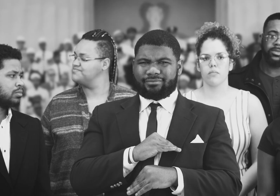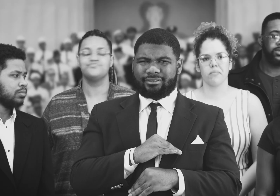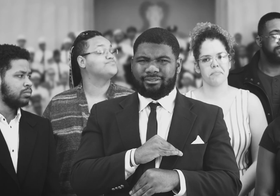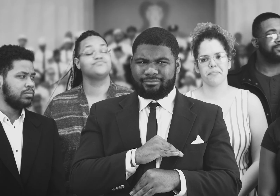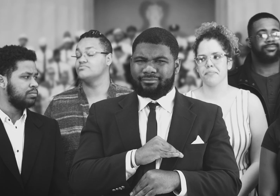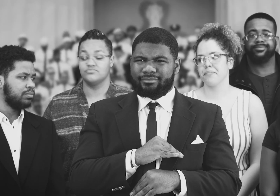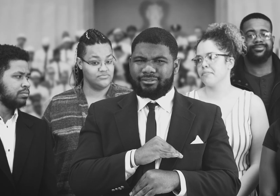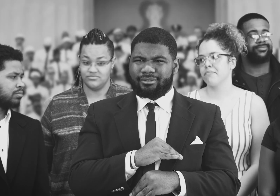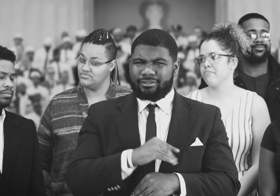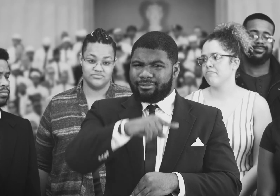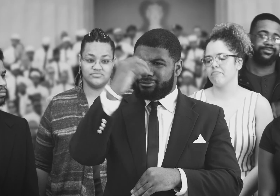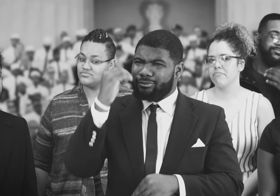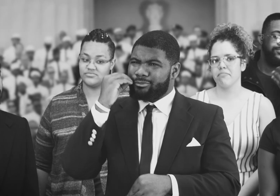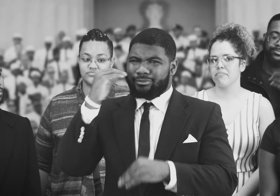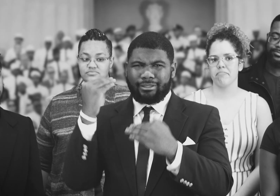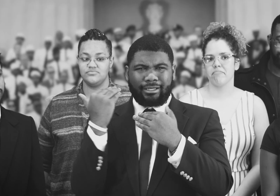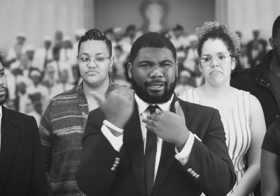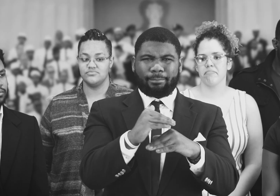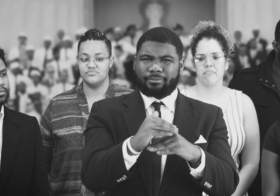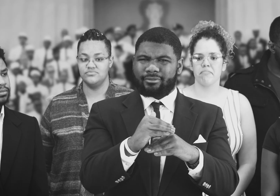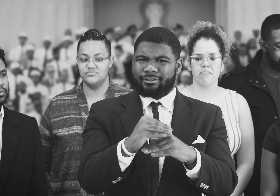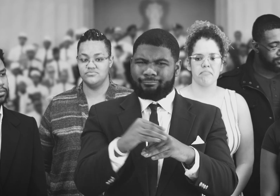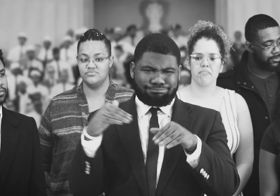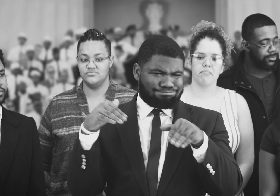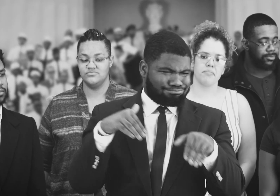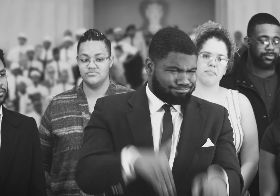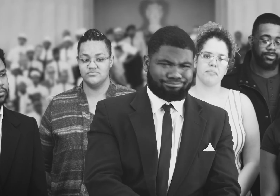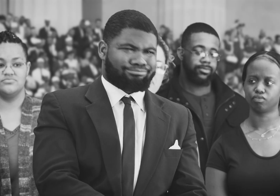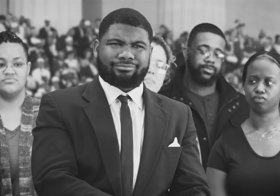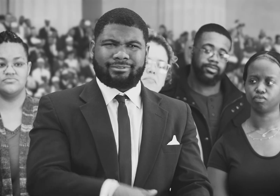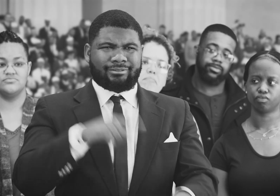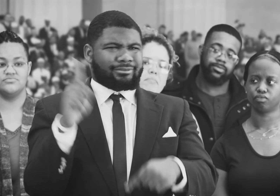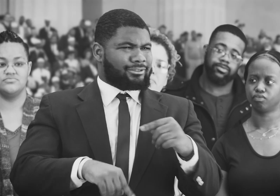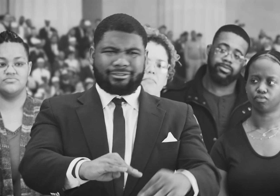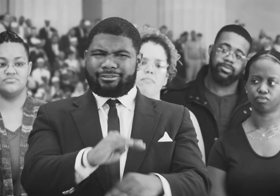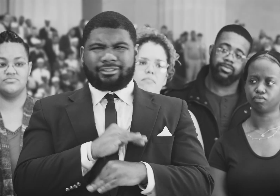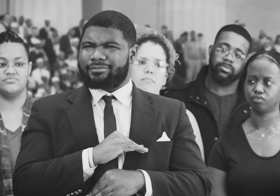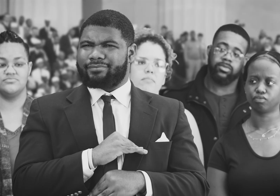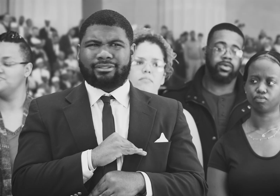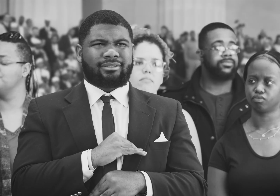and the hotels of the cities. We cannot be satisfied as long as the black individual's basic mobility is from a smaller ghetto to a larger one.